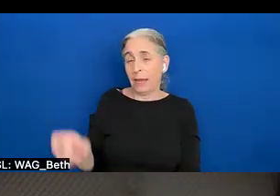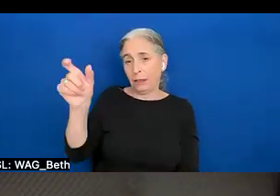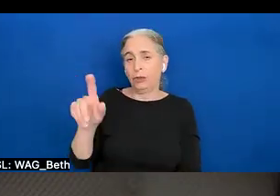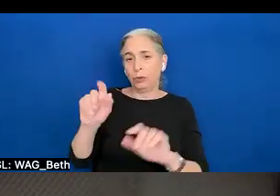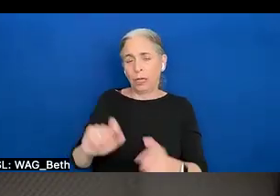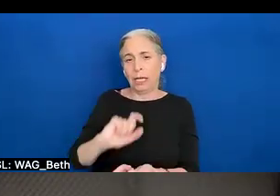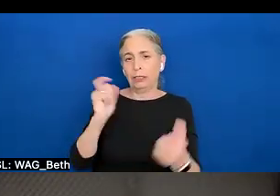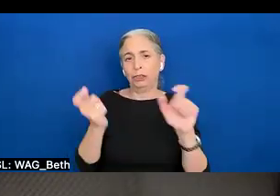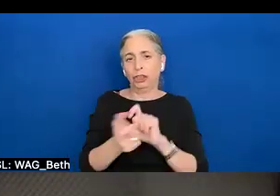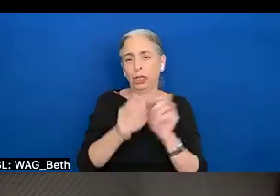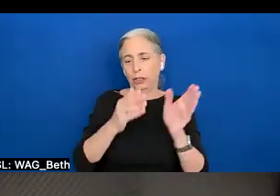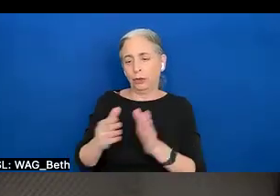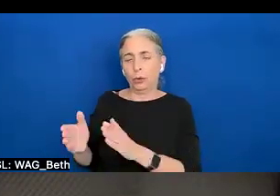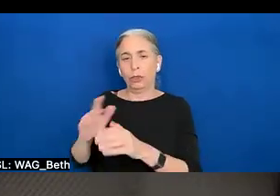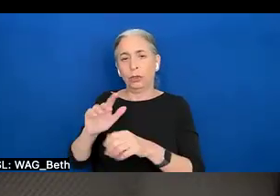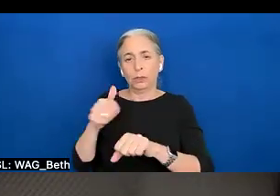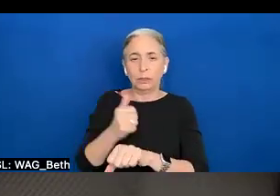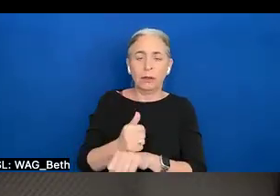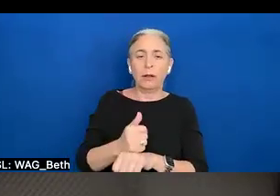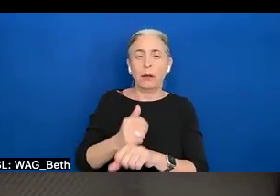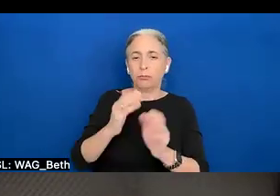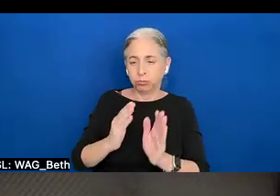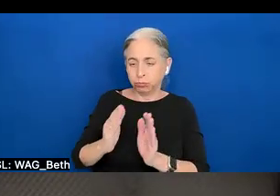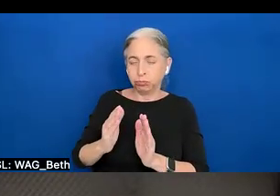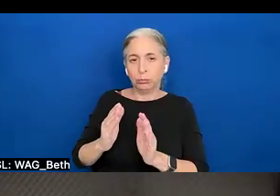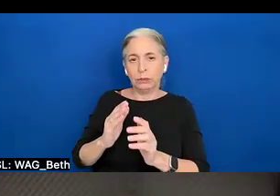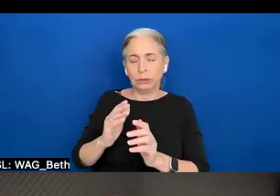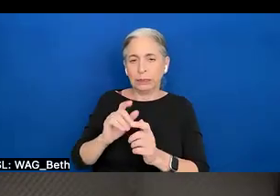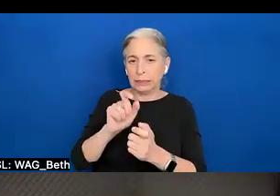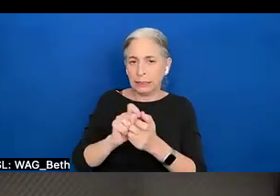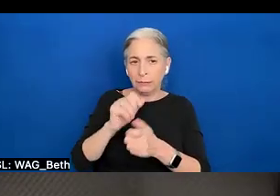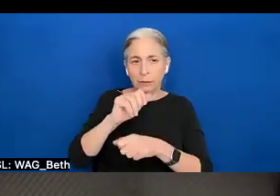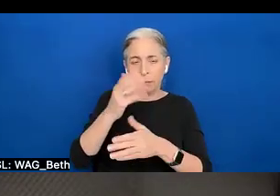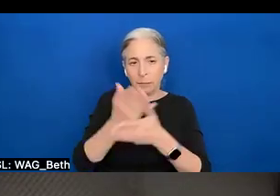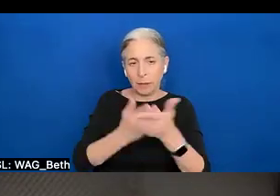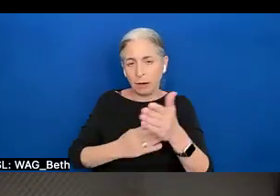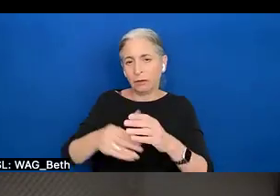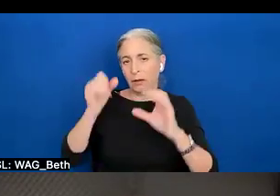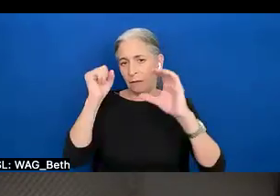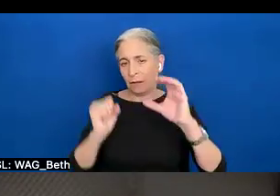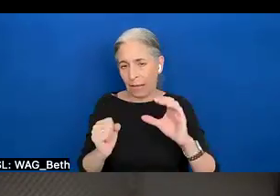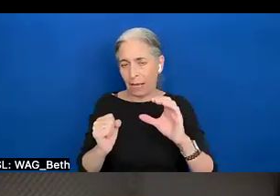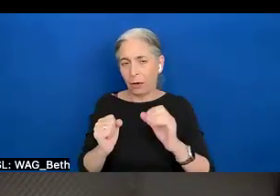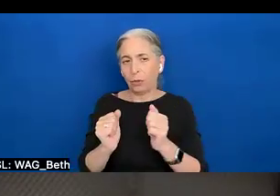And you can organize the different part of the layout